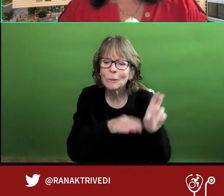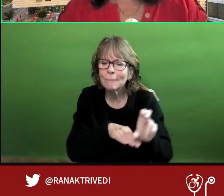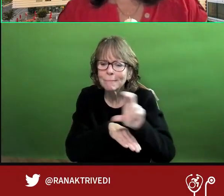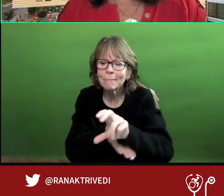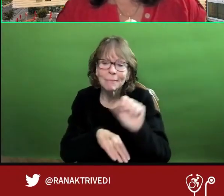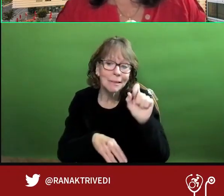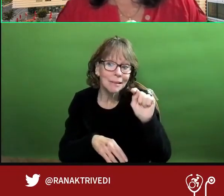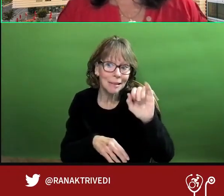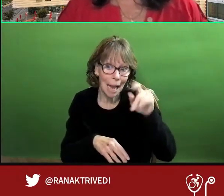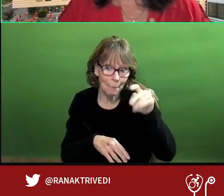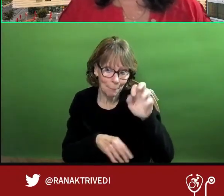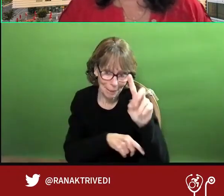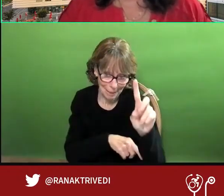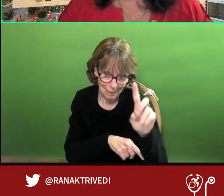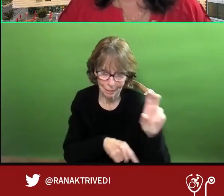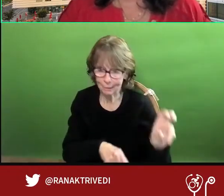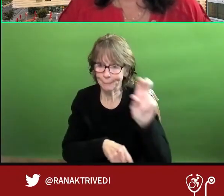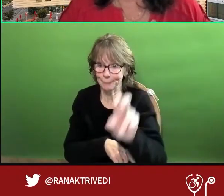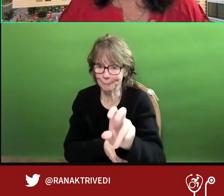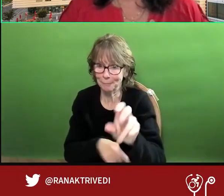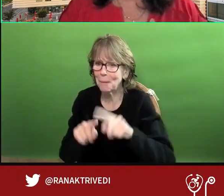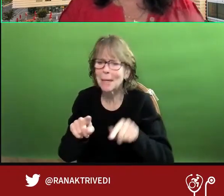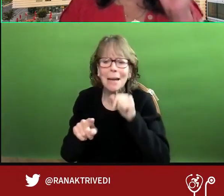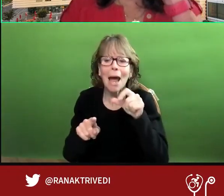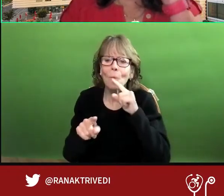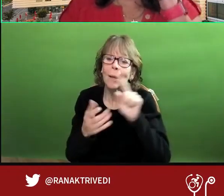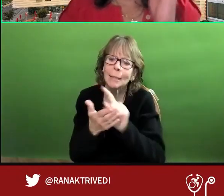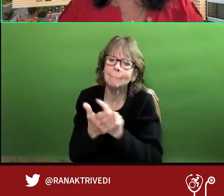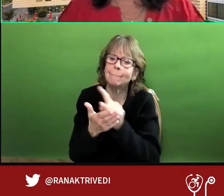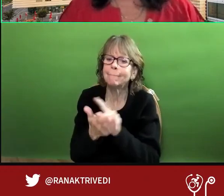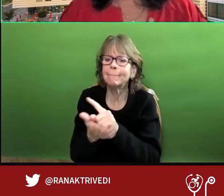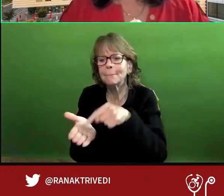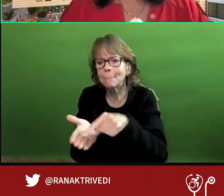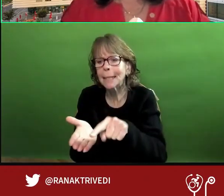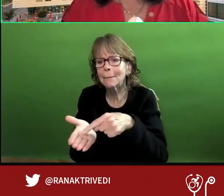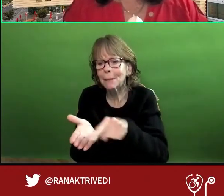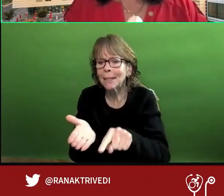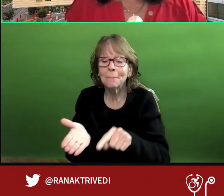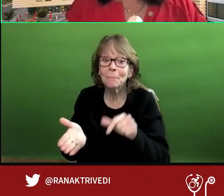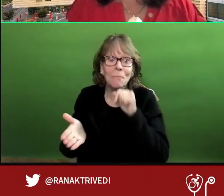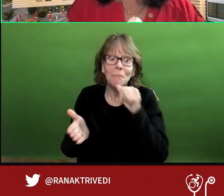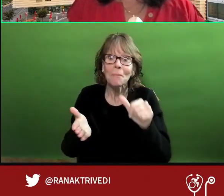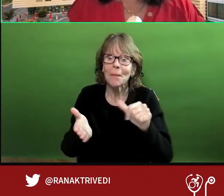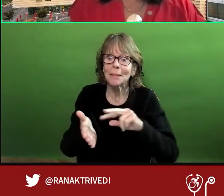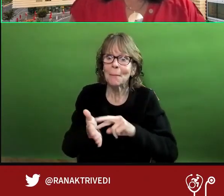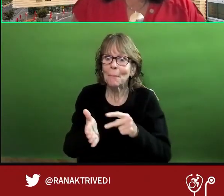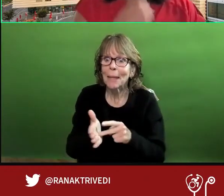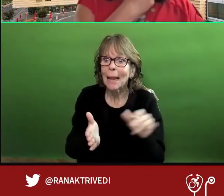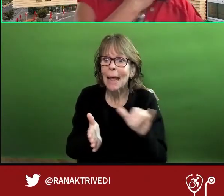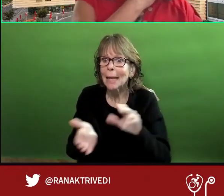So when I talk about this type of caregiving, we are not talking of nurses or nurse aides or